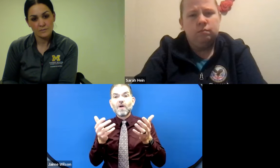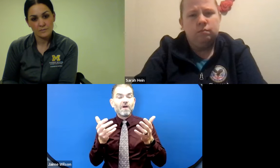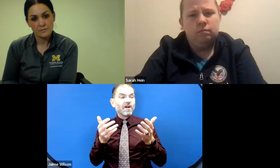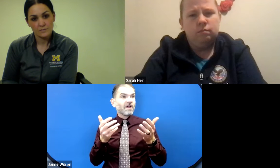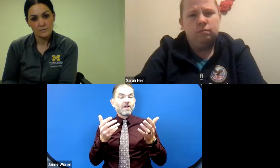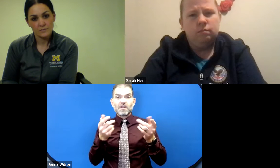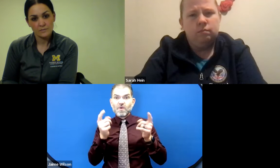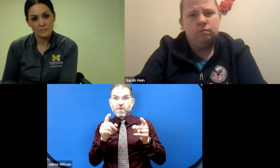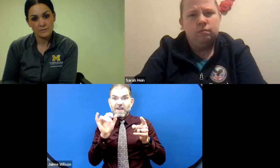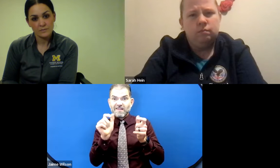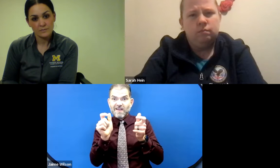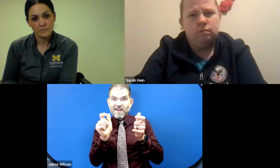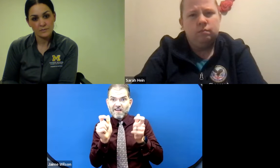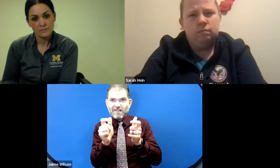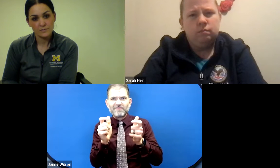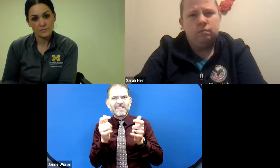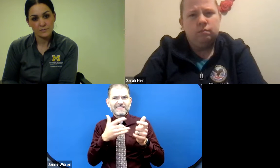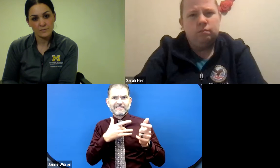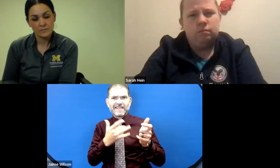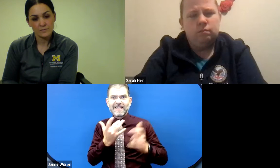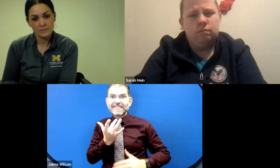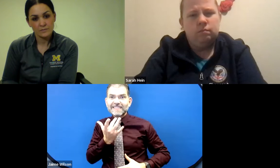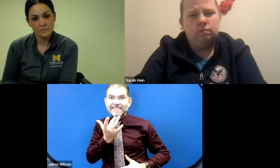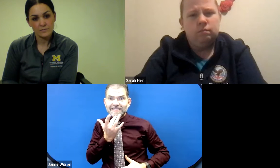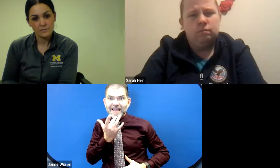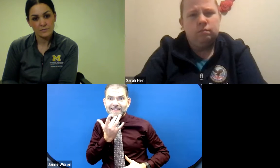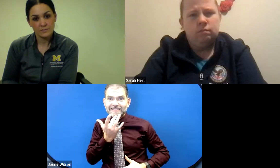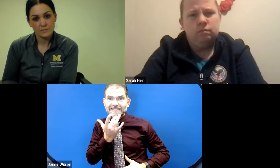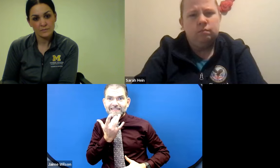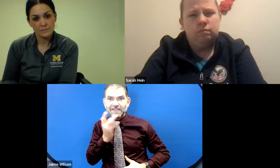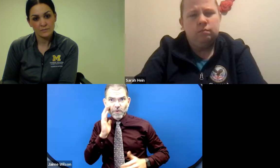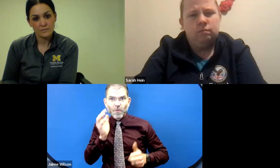ASL Interpreter: That's where sensory issues develop. ASL Interpreter: So what happens is that area of the brain shrinks